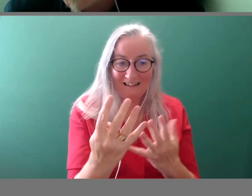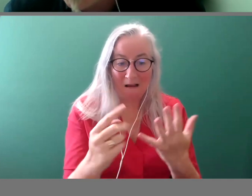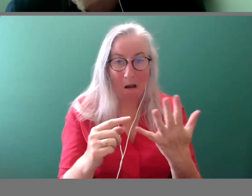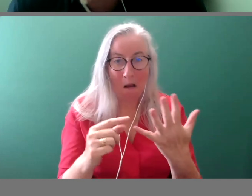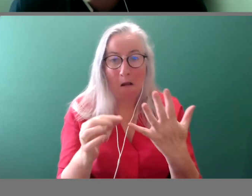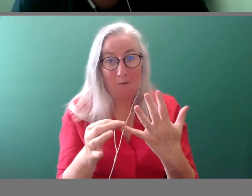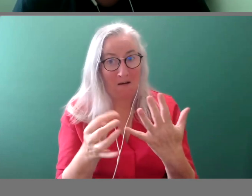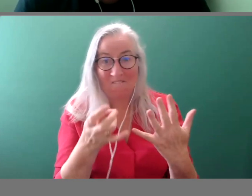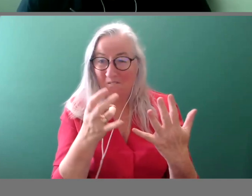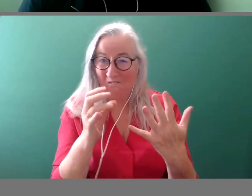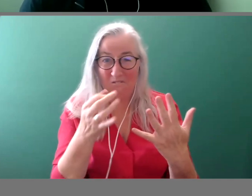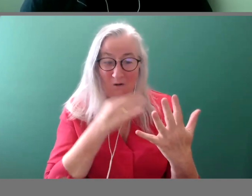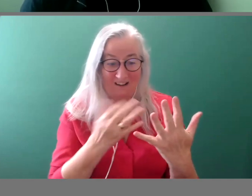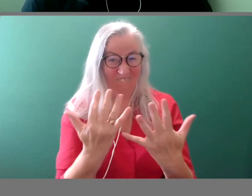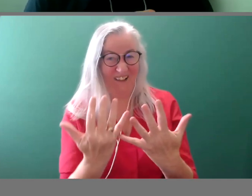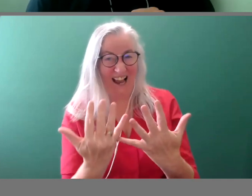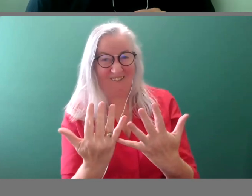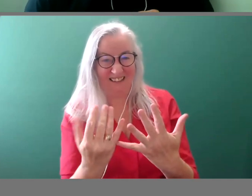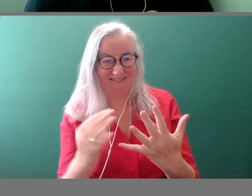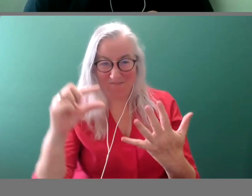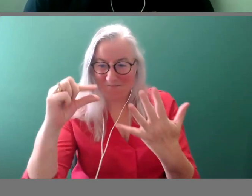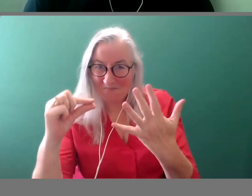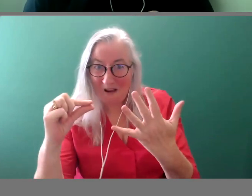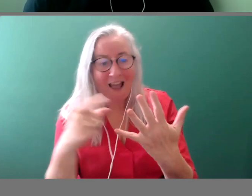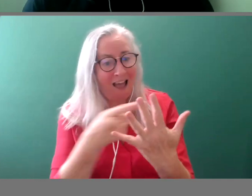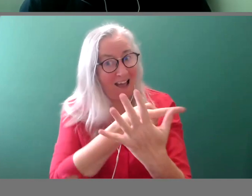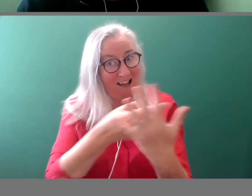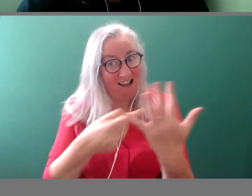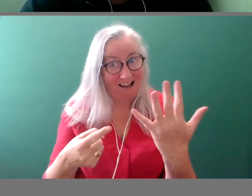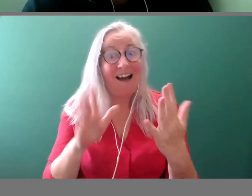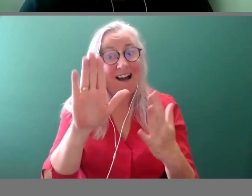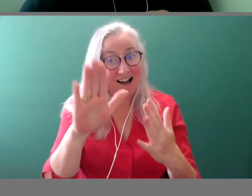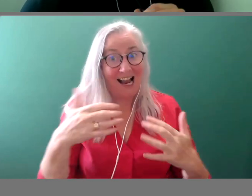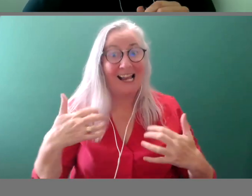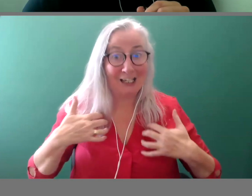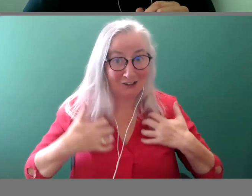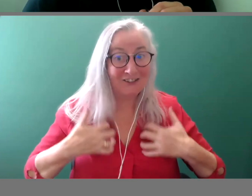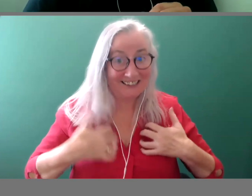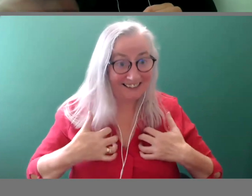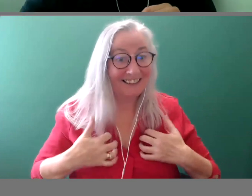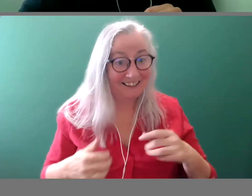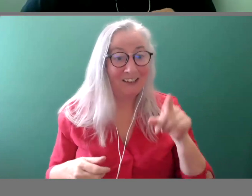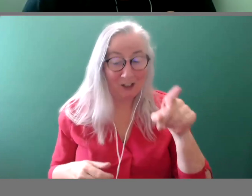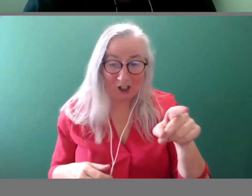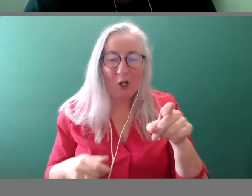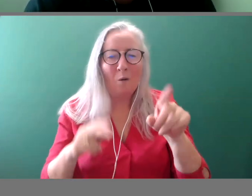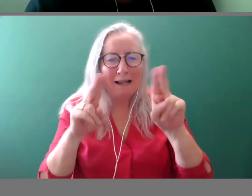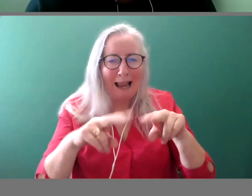giving a rating of five and that's interesting and I think we can explore that as we go along